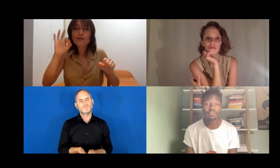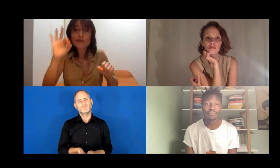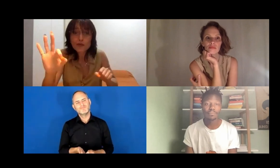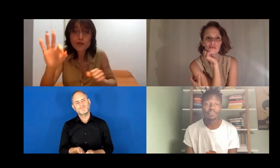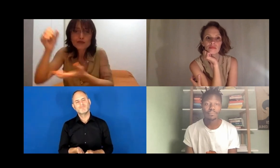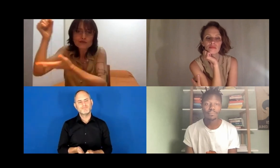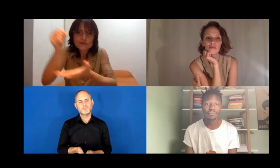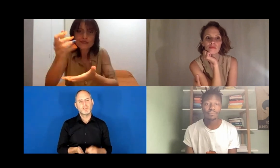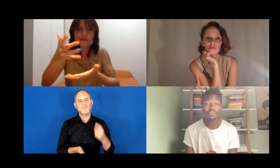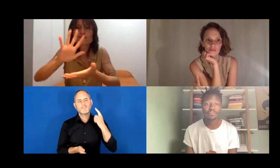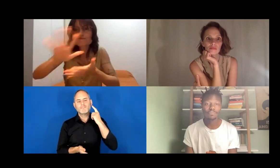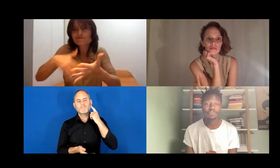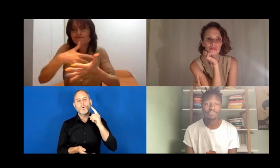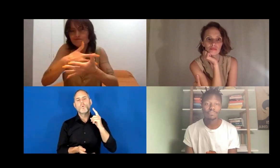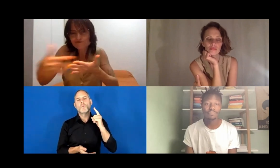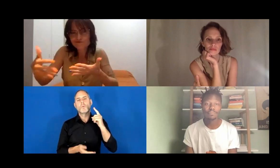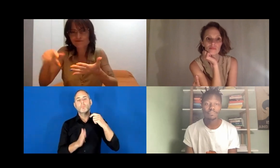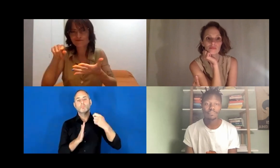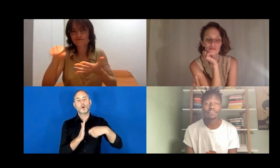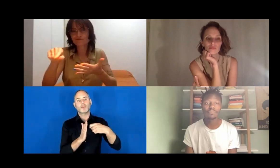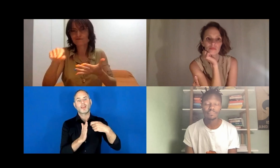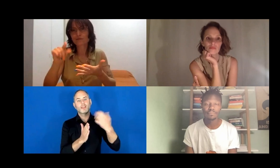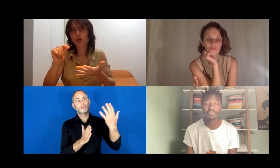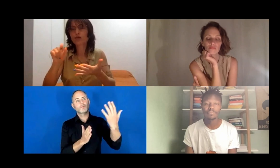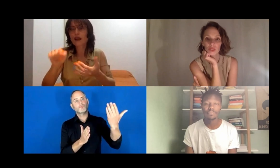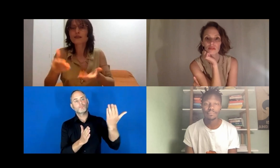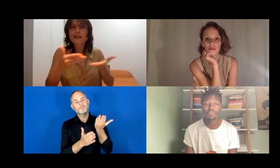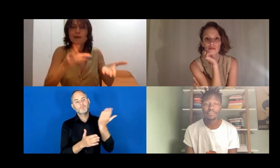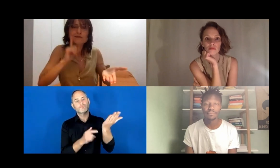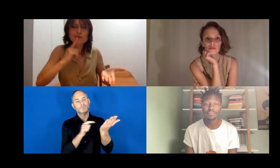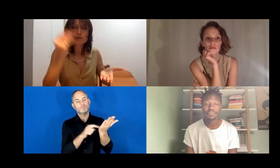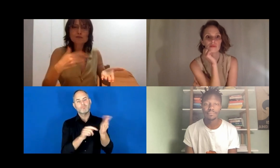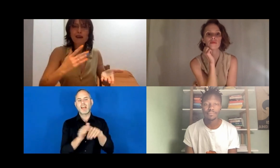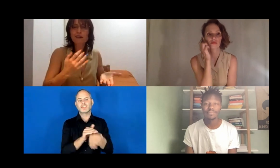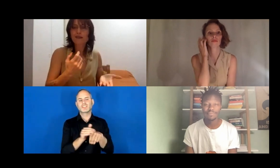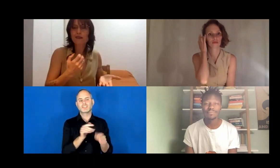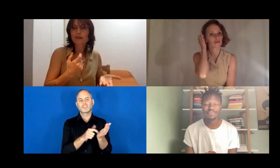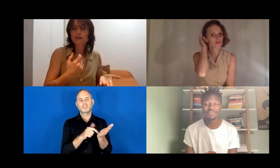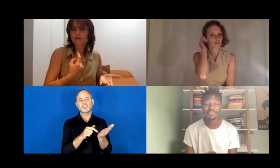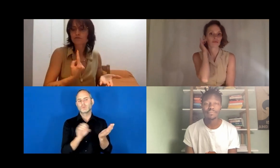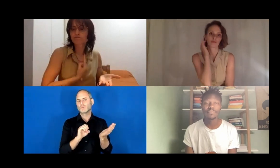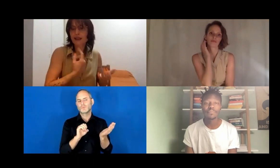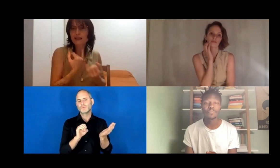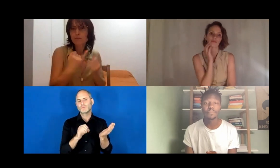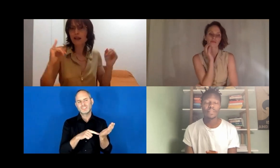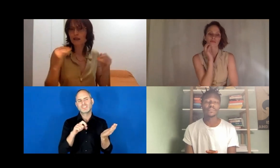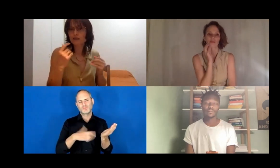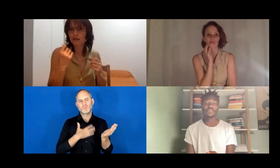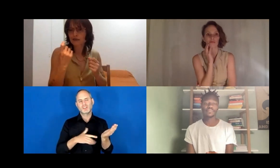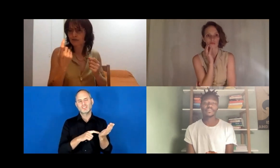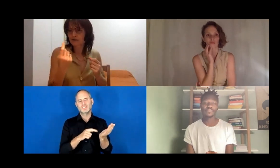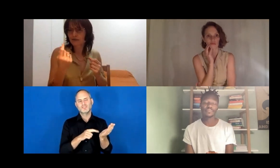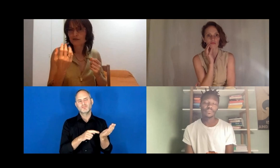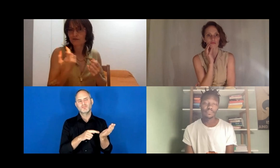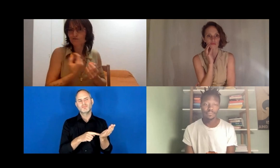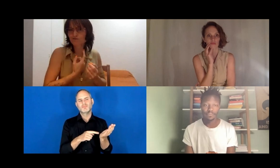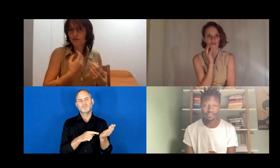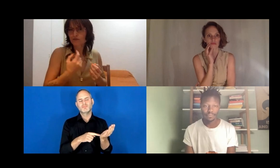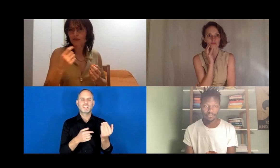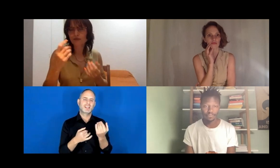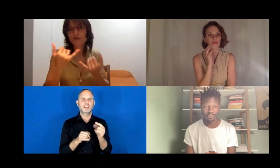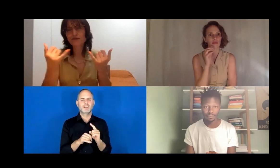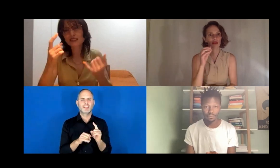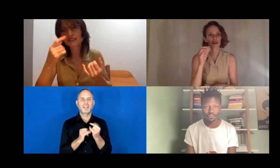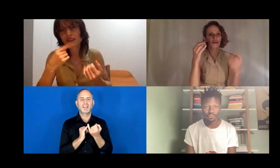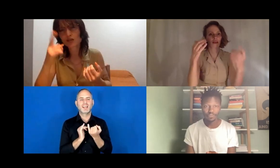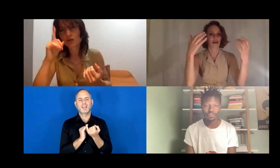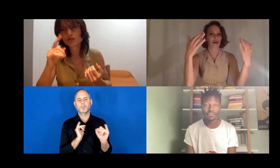This is really bothersome. And I think if the application process for funds would be allowed in sign language,